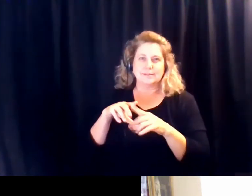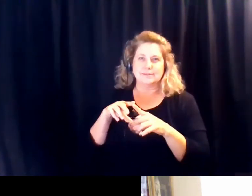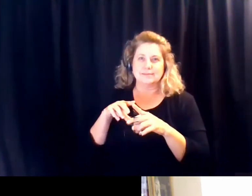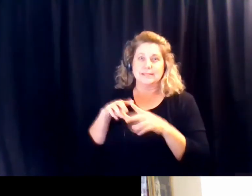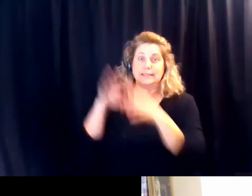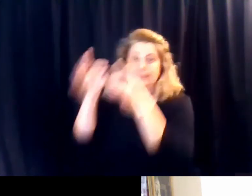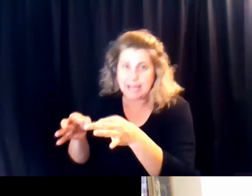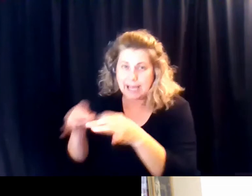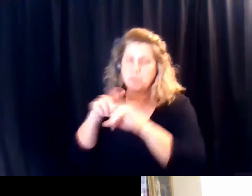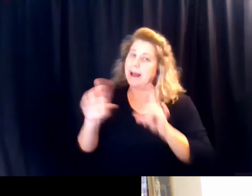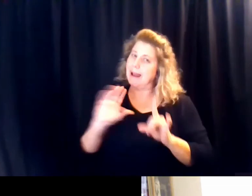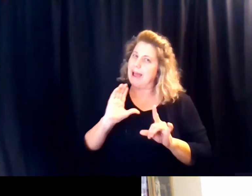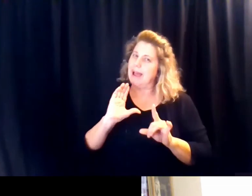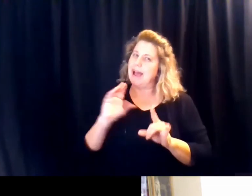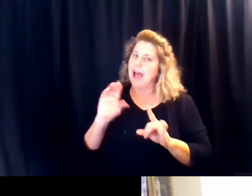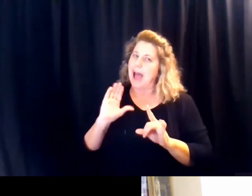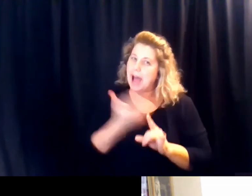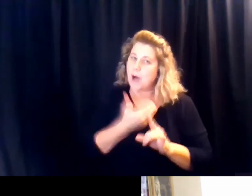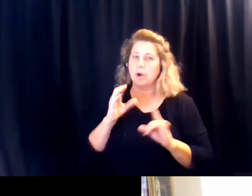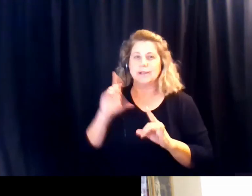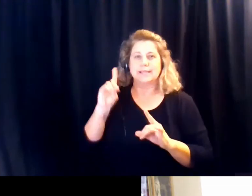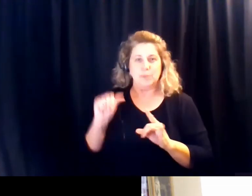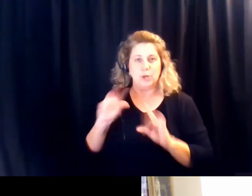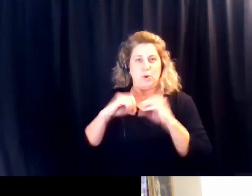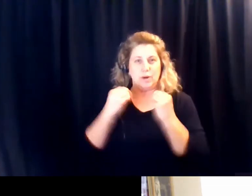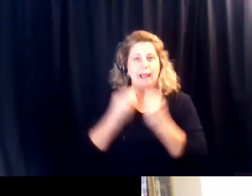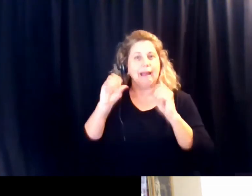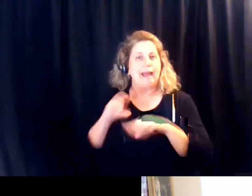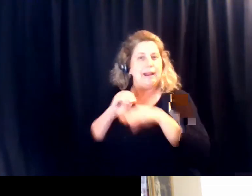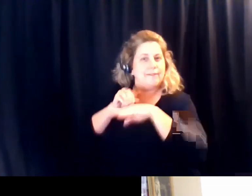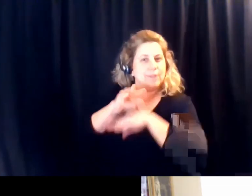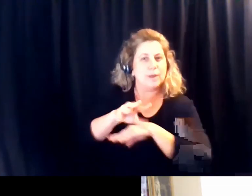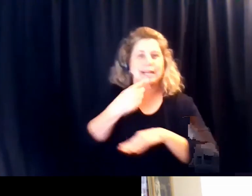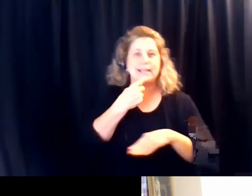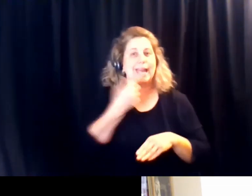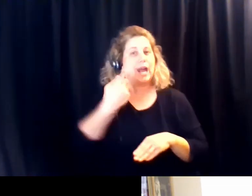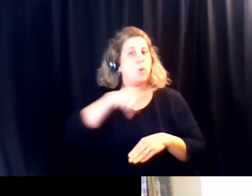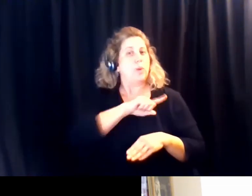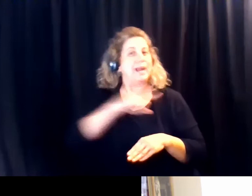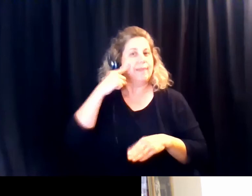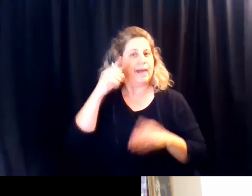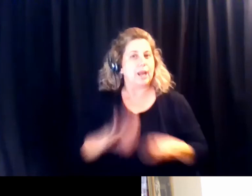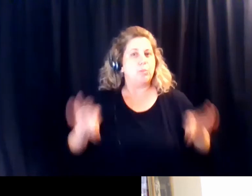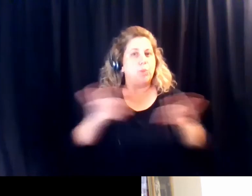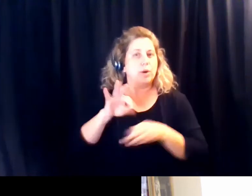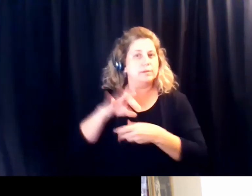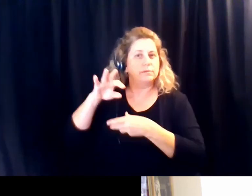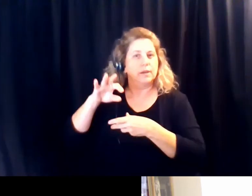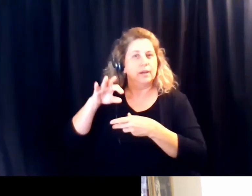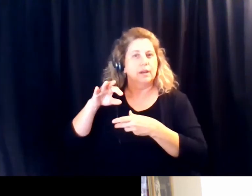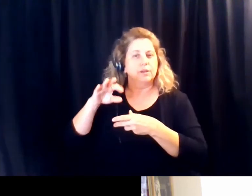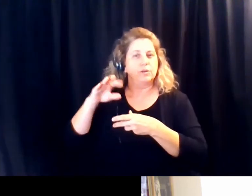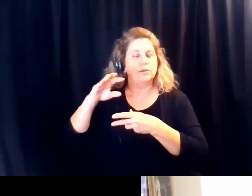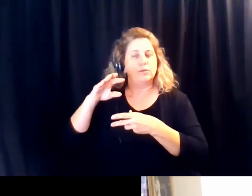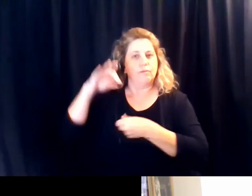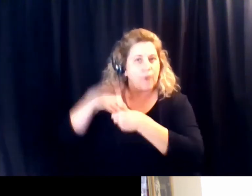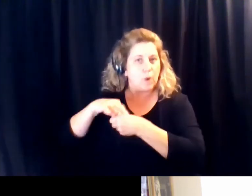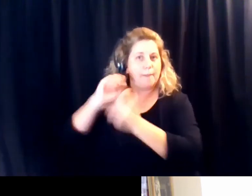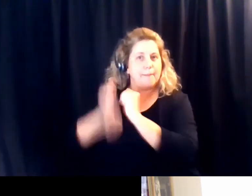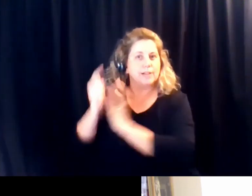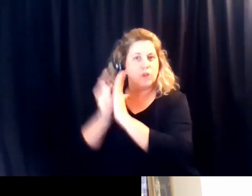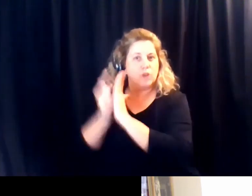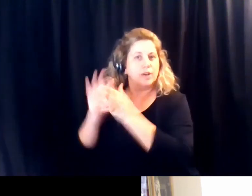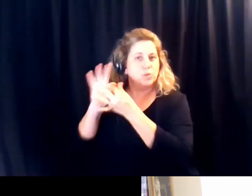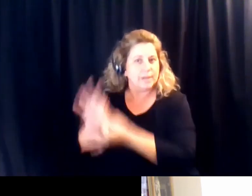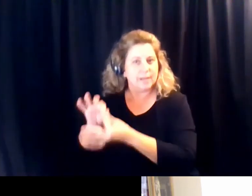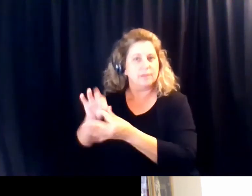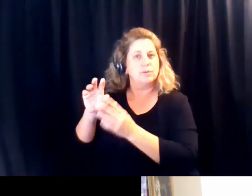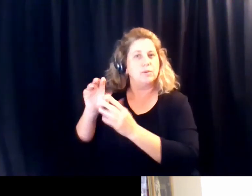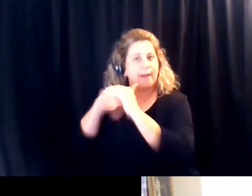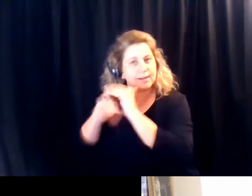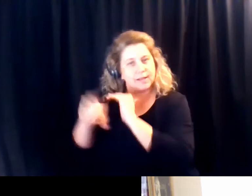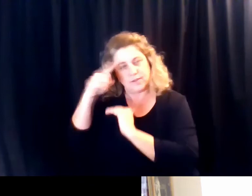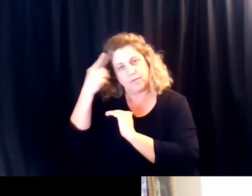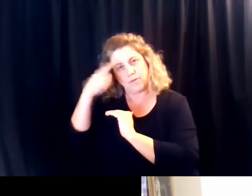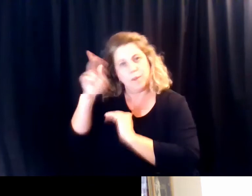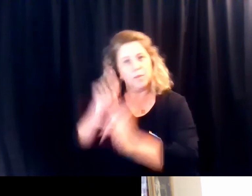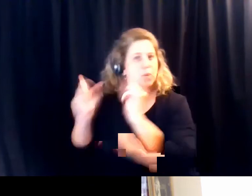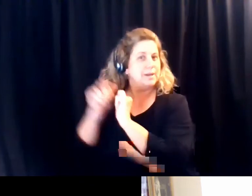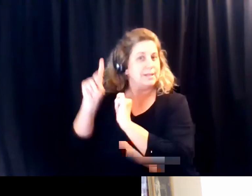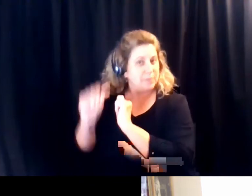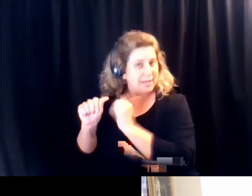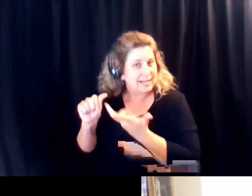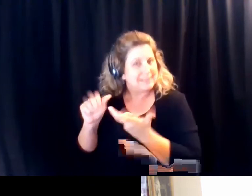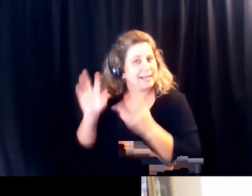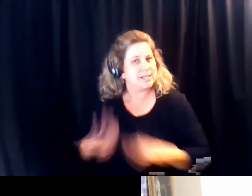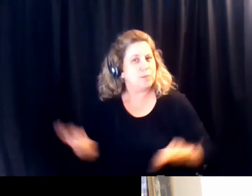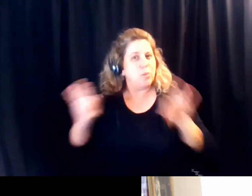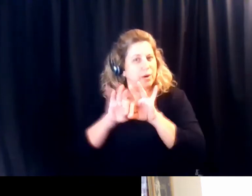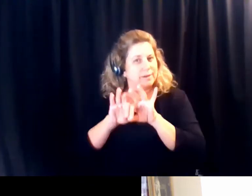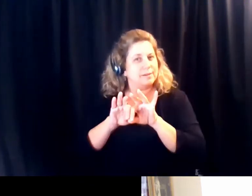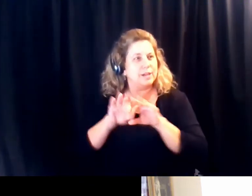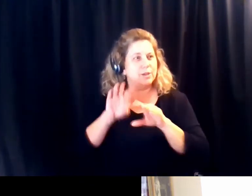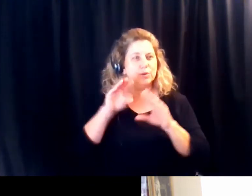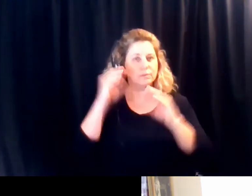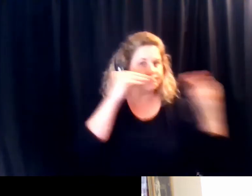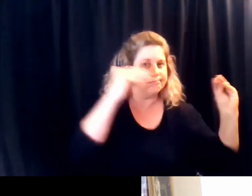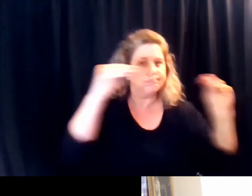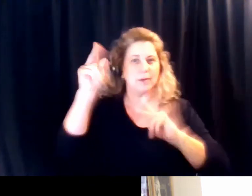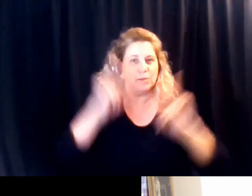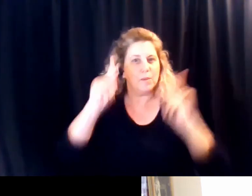Judith Heumann: Community health care clinics and other NGOs and deep iOS that are seeking money from city, county and state, we need to be working together and fighting together and that separately. I think there's a lot we need to do what we have to commit our time and we have to commit to learning.